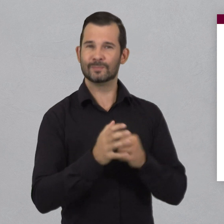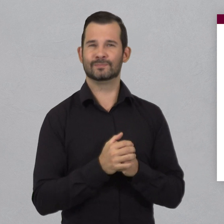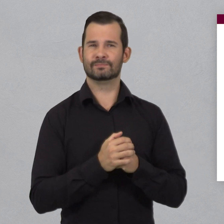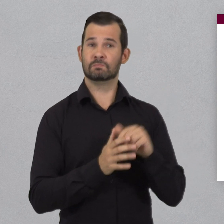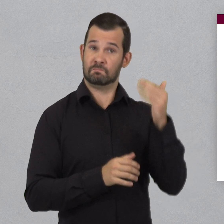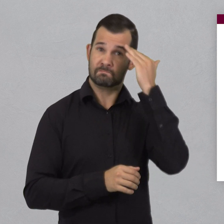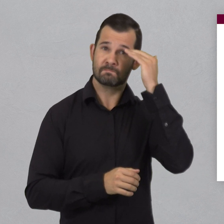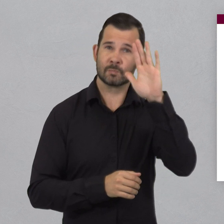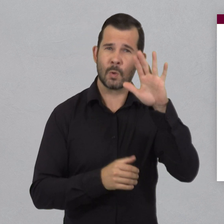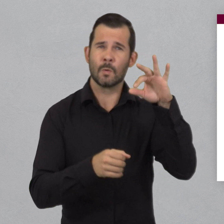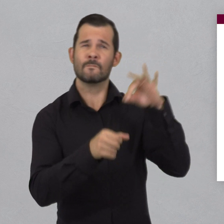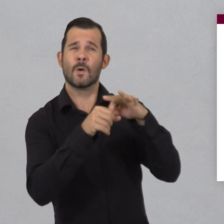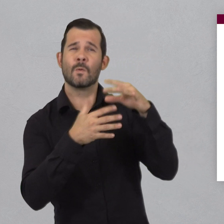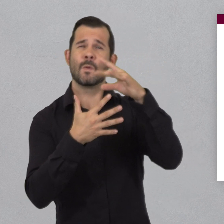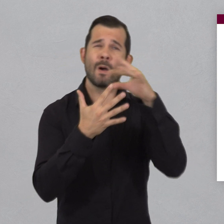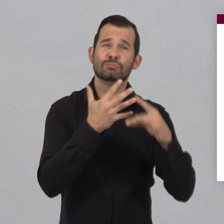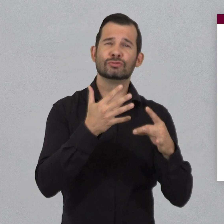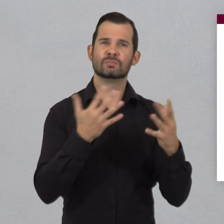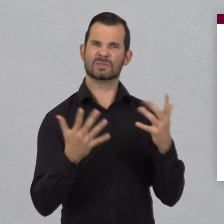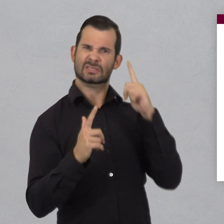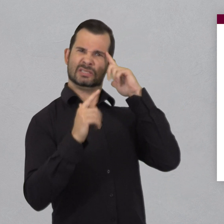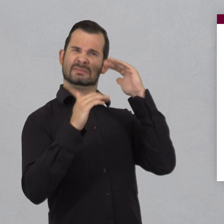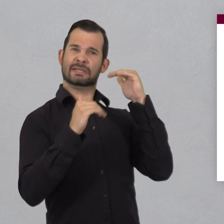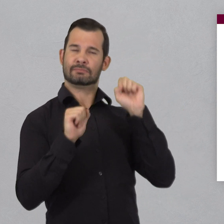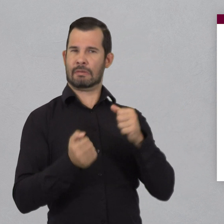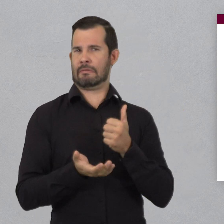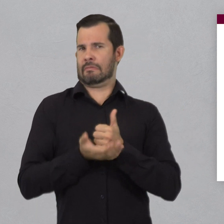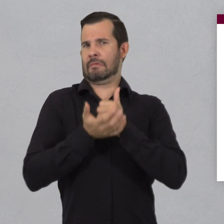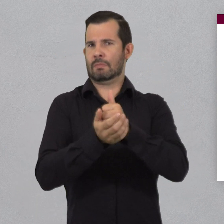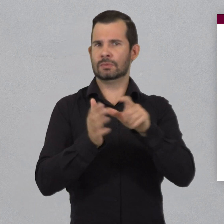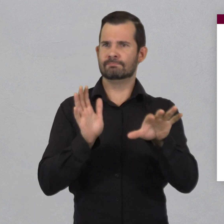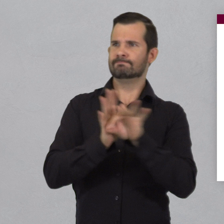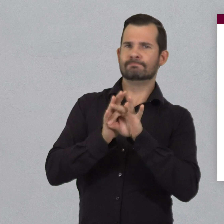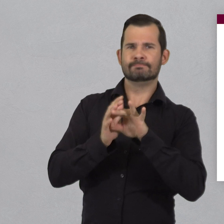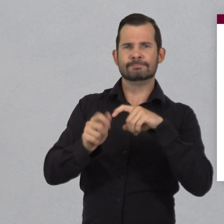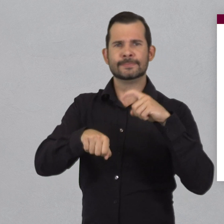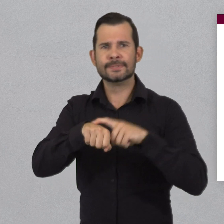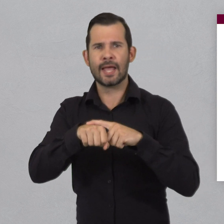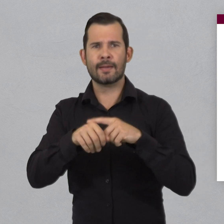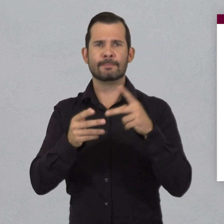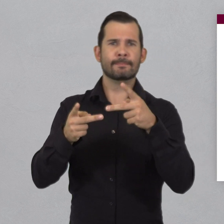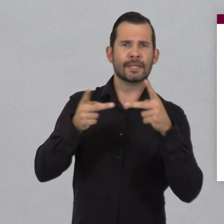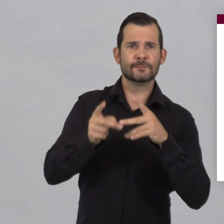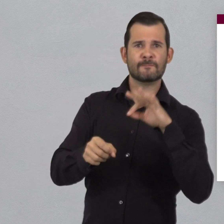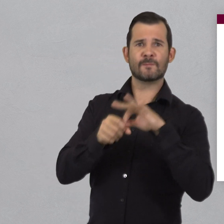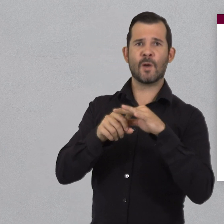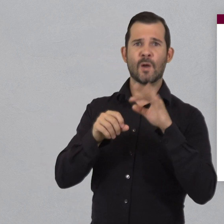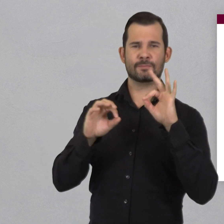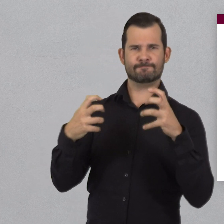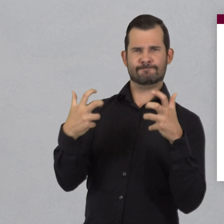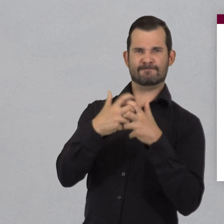Knowing your voting options and what to expect can help you choose a time and place to vote